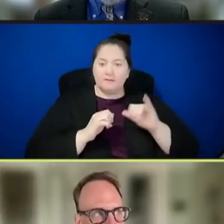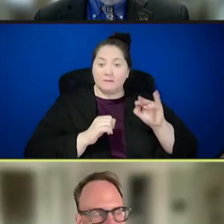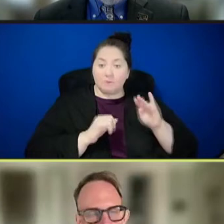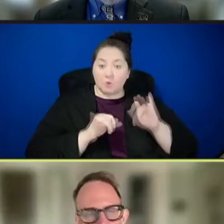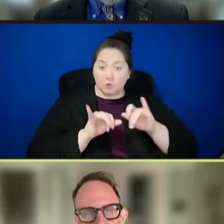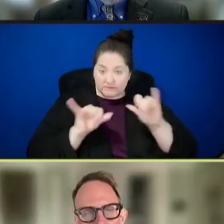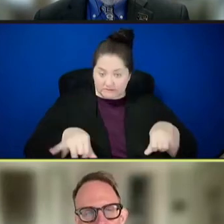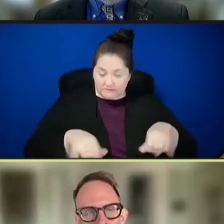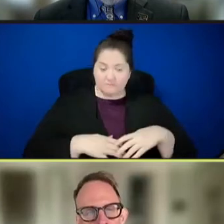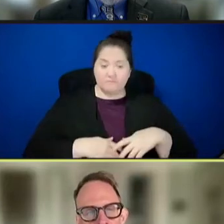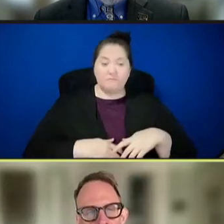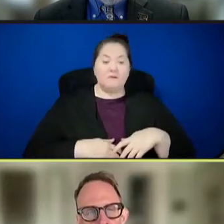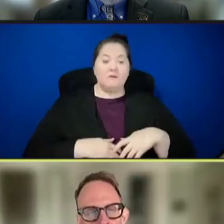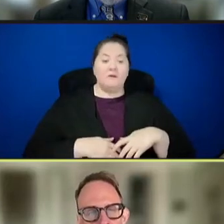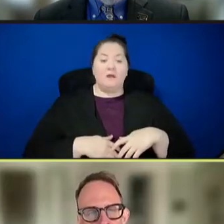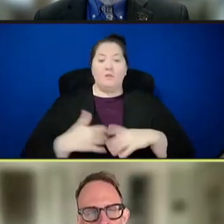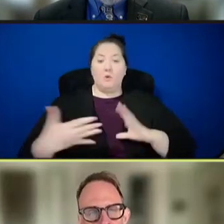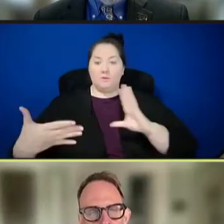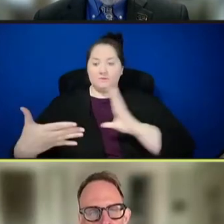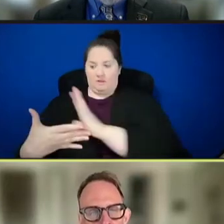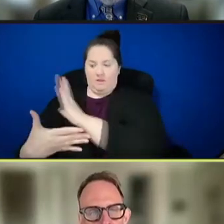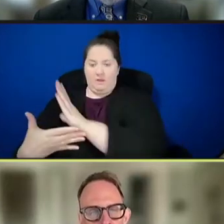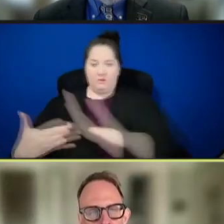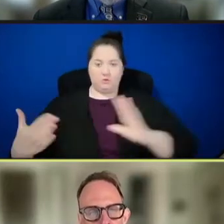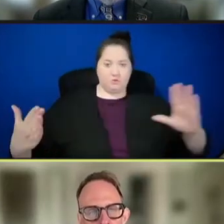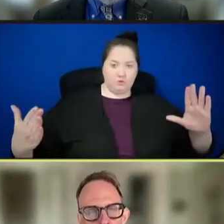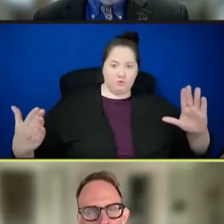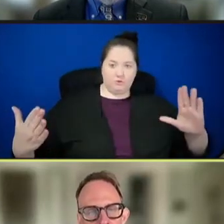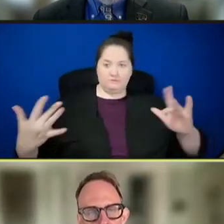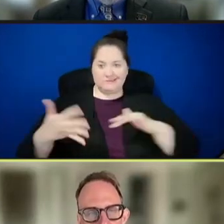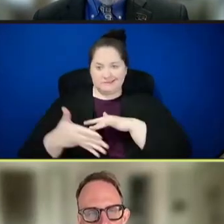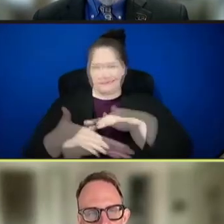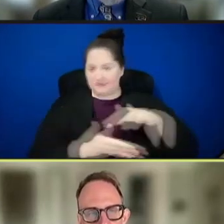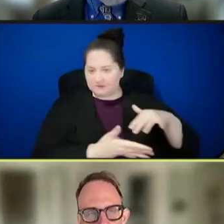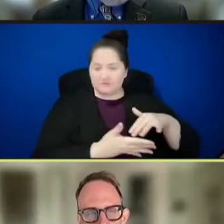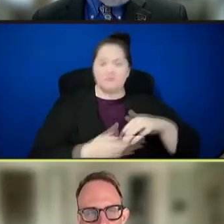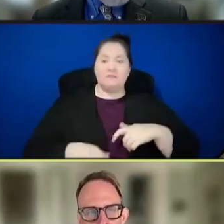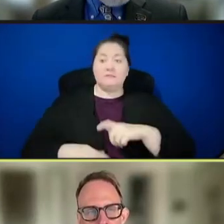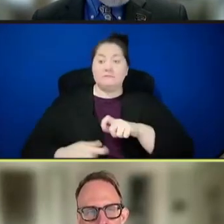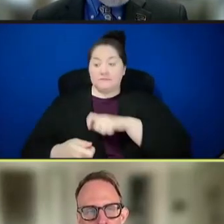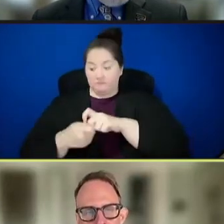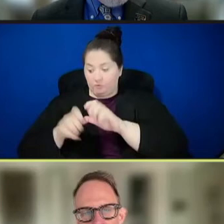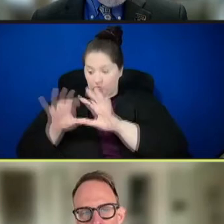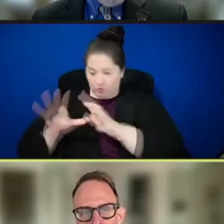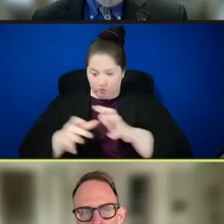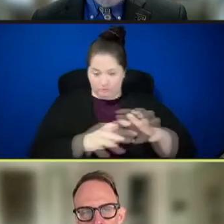these longitudinal studies over time of specific populations where you can do an intervention you